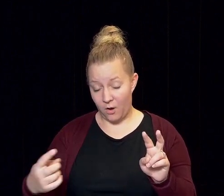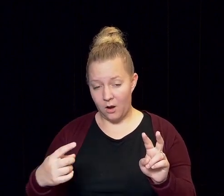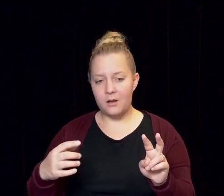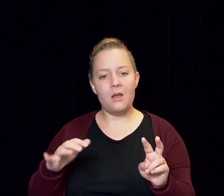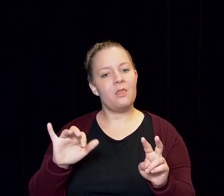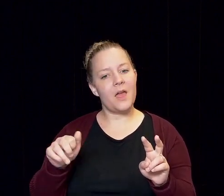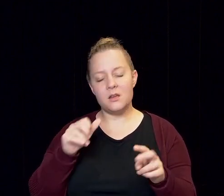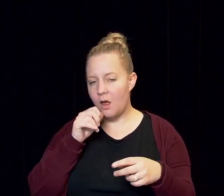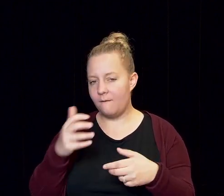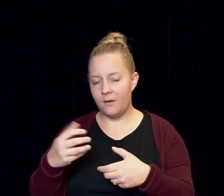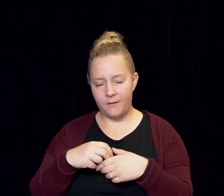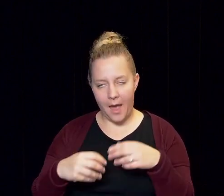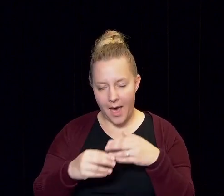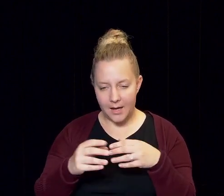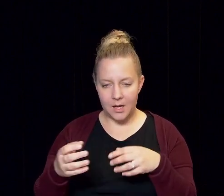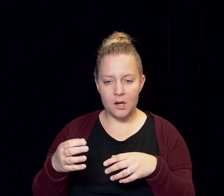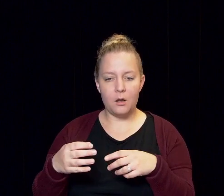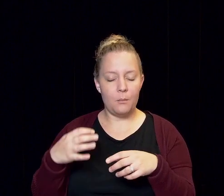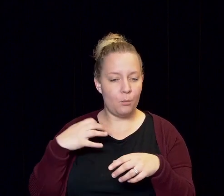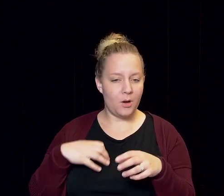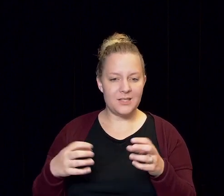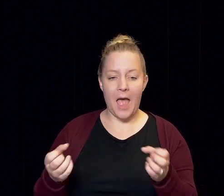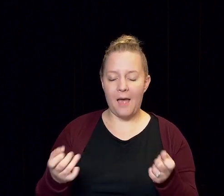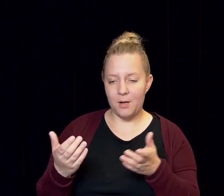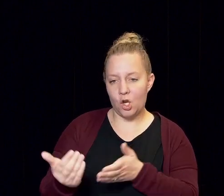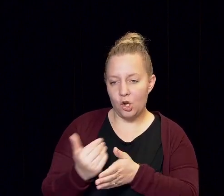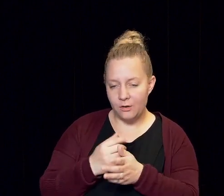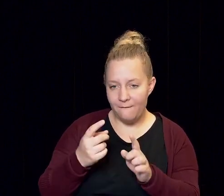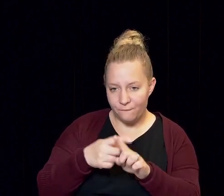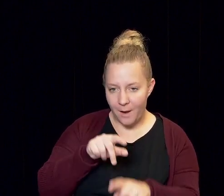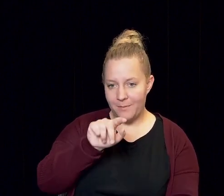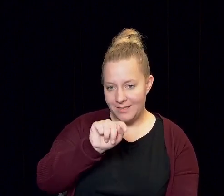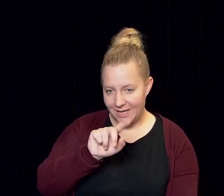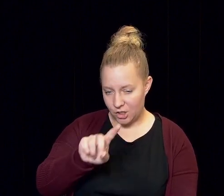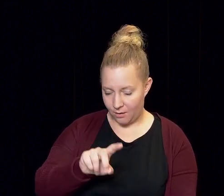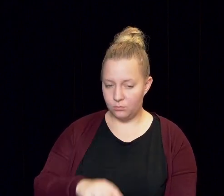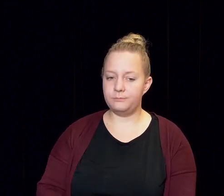points anything like that. This is just how many points have you earned from touchdowns.